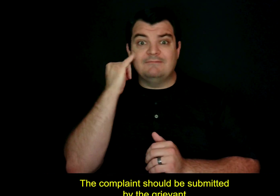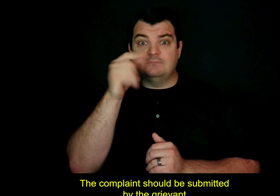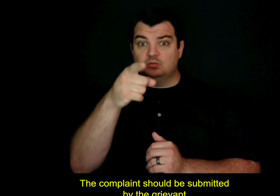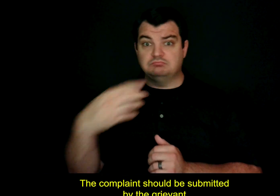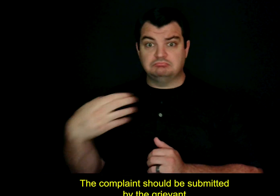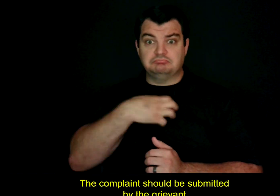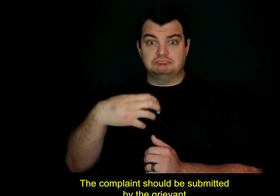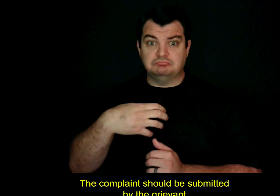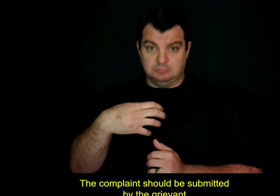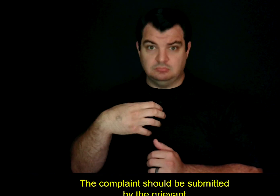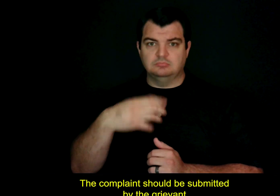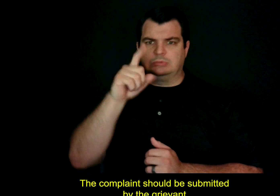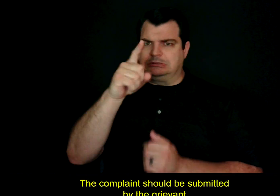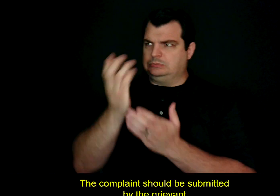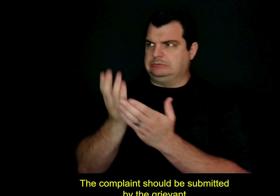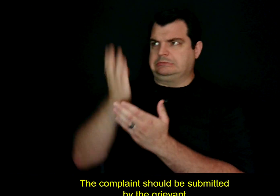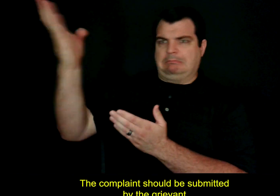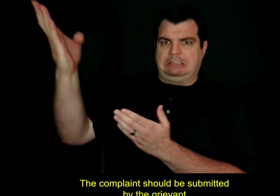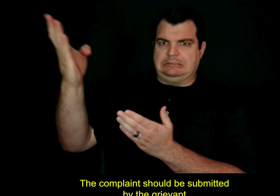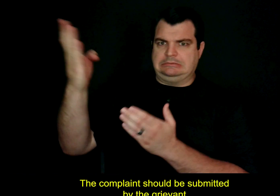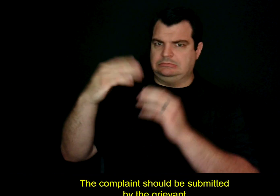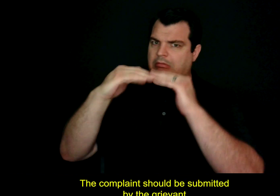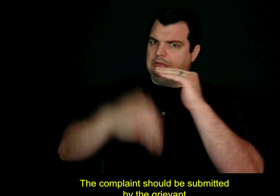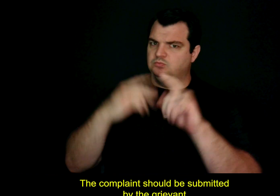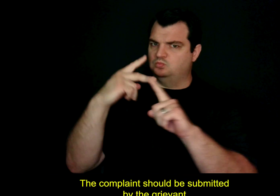The complaint should be submitted by the grievant